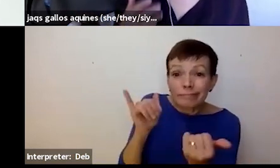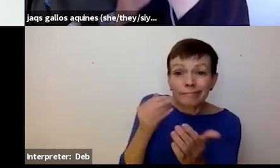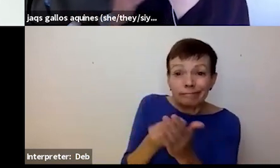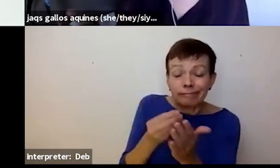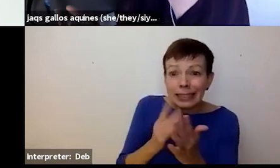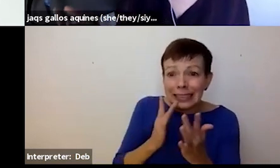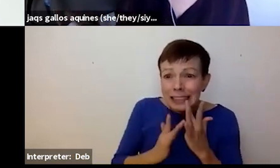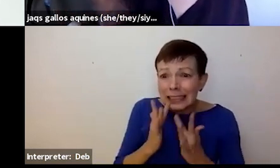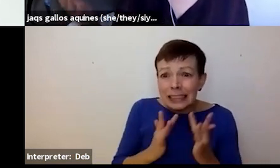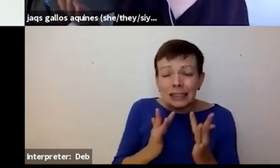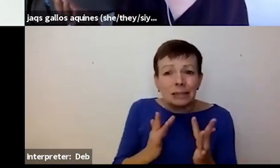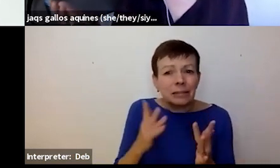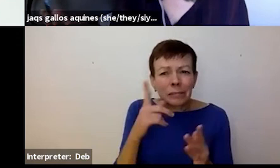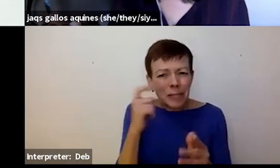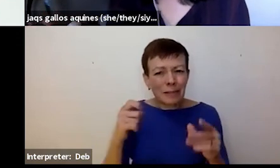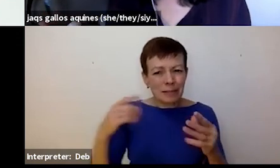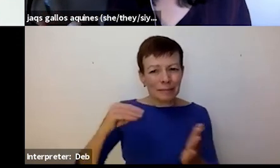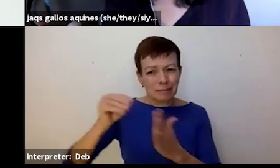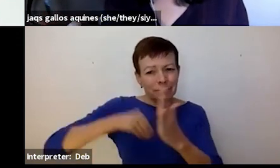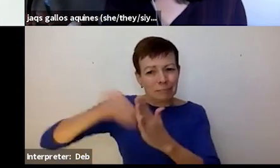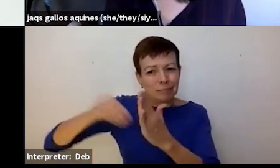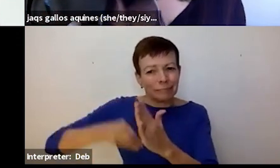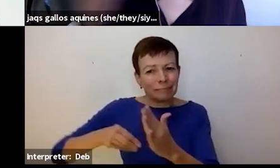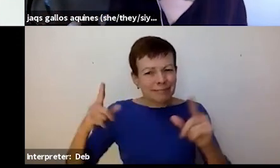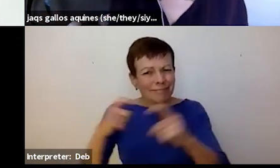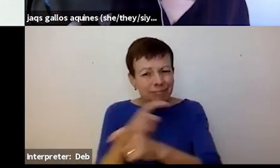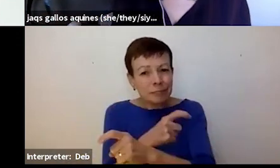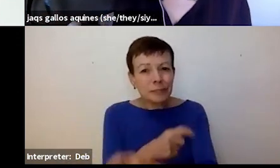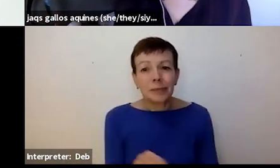the money, and this is something that Cesar always says, oh, you know, with grassroots organizing,